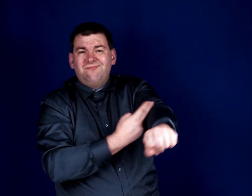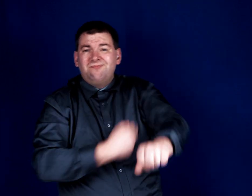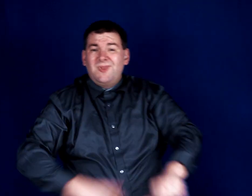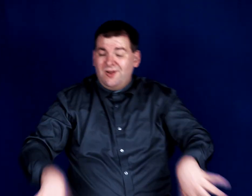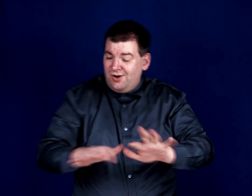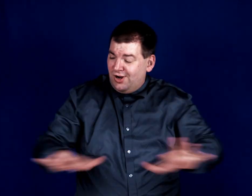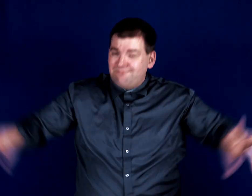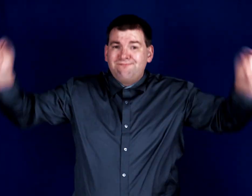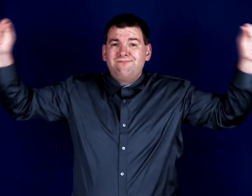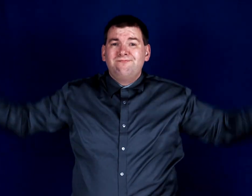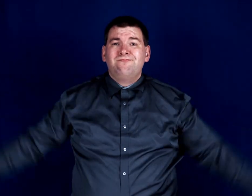* Piano Ending *